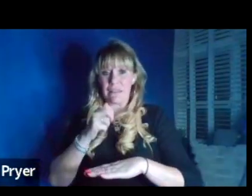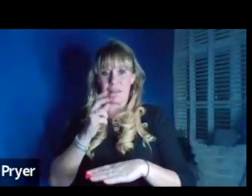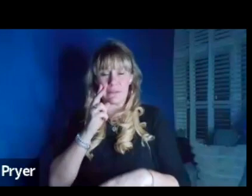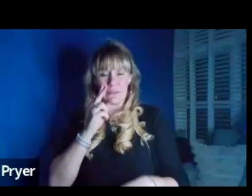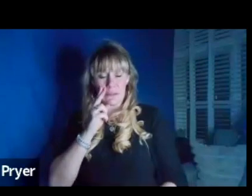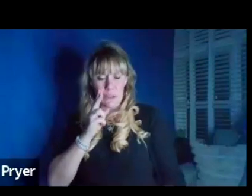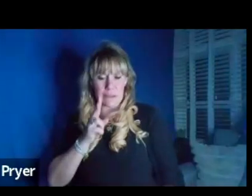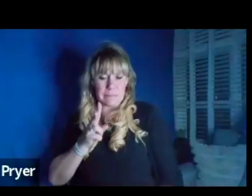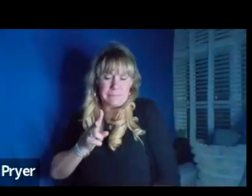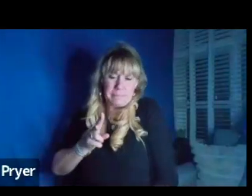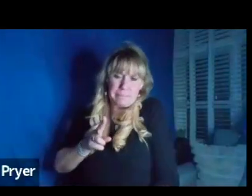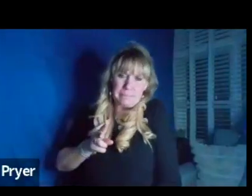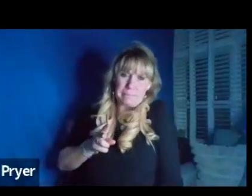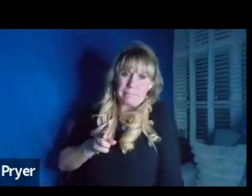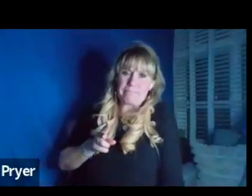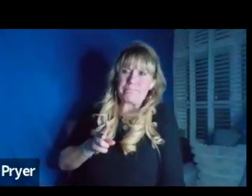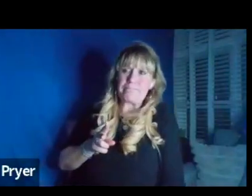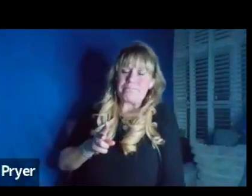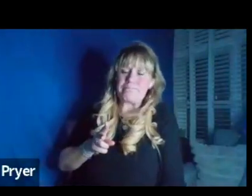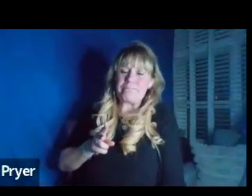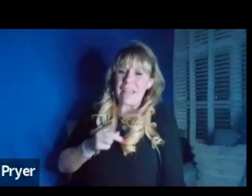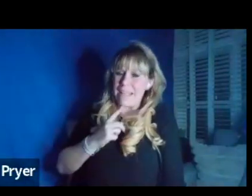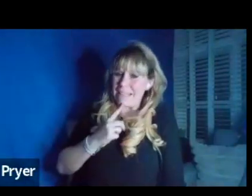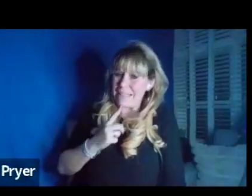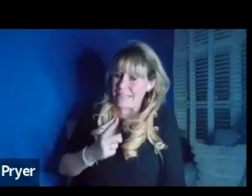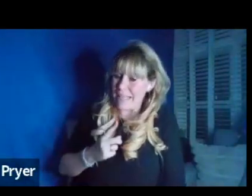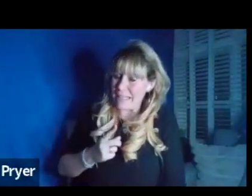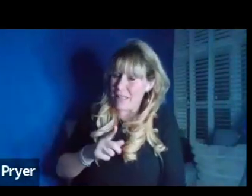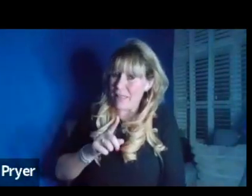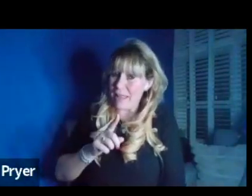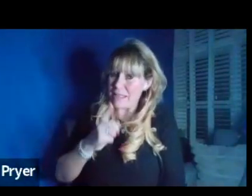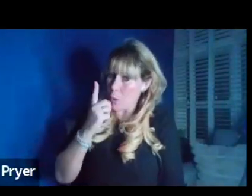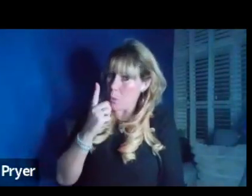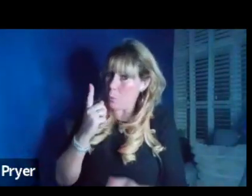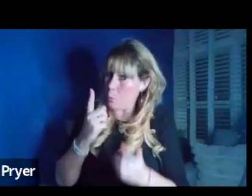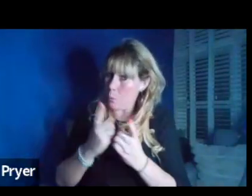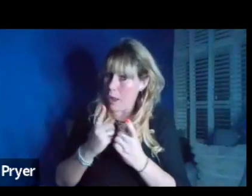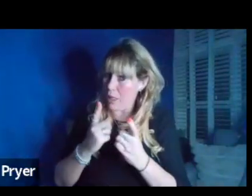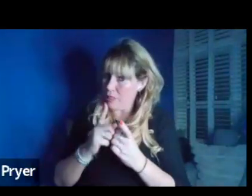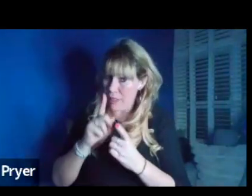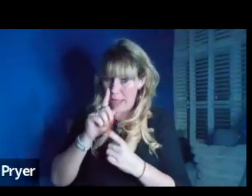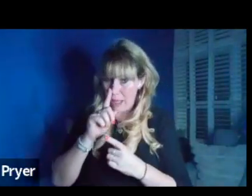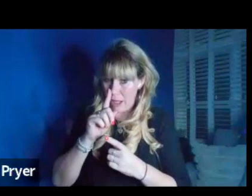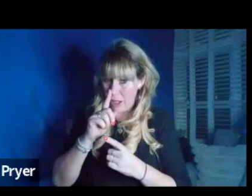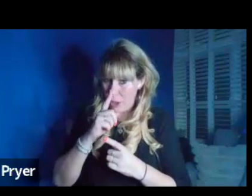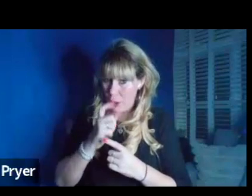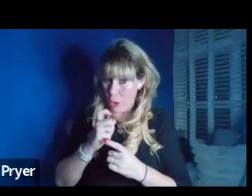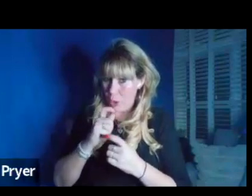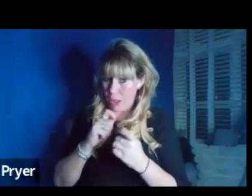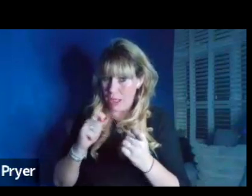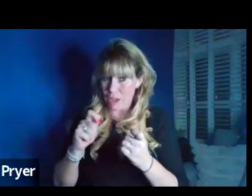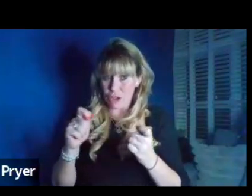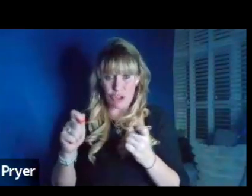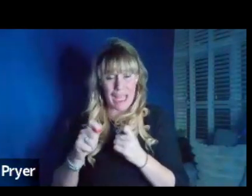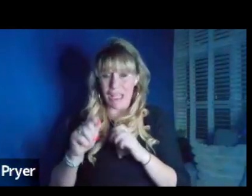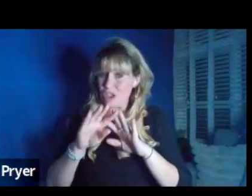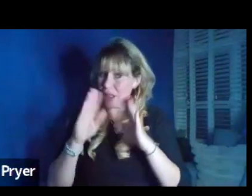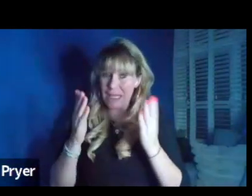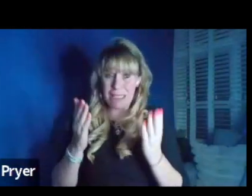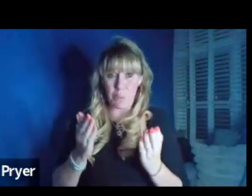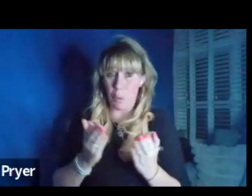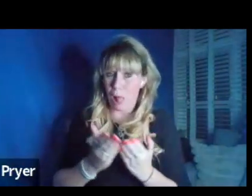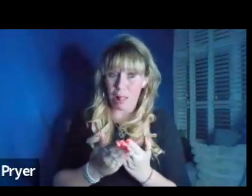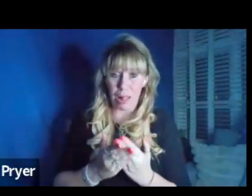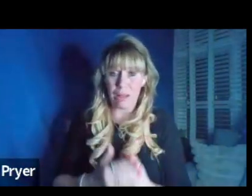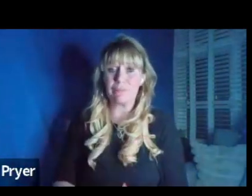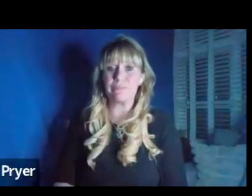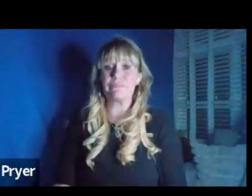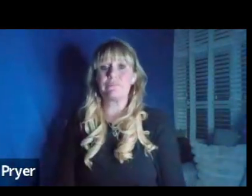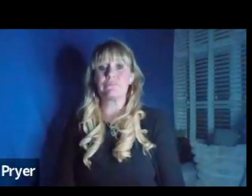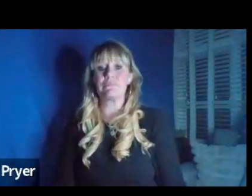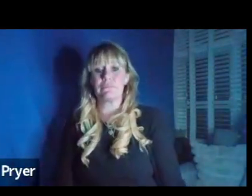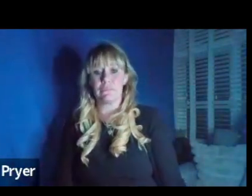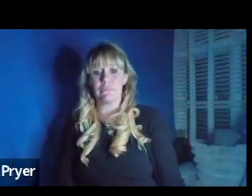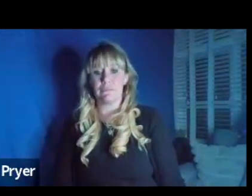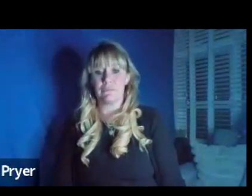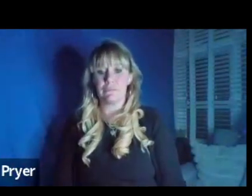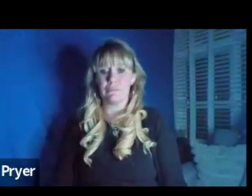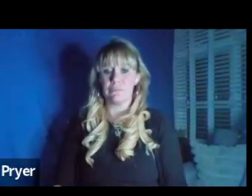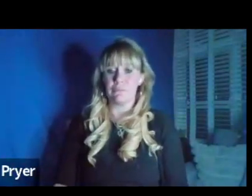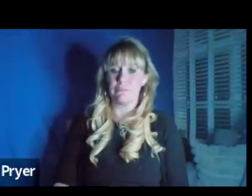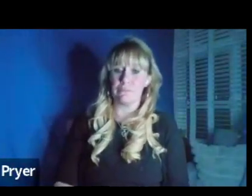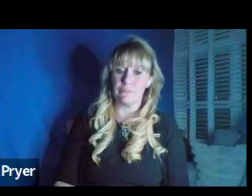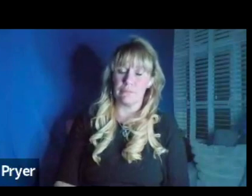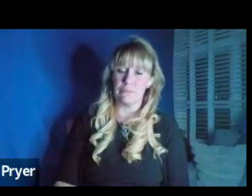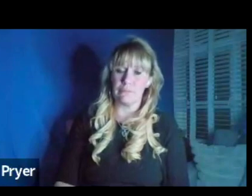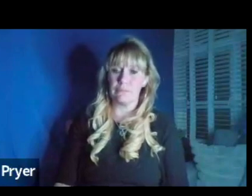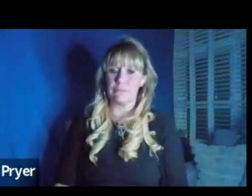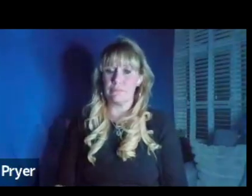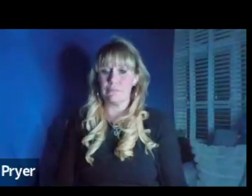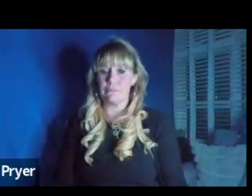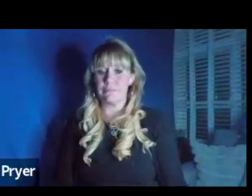you can't change in this world.